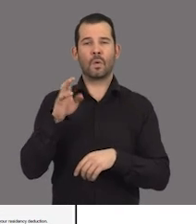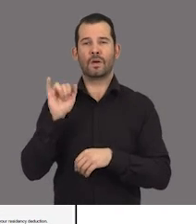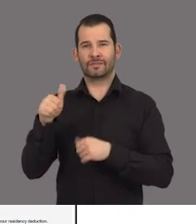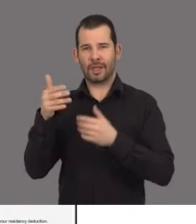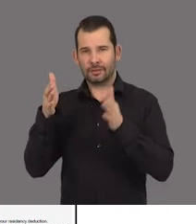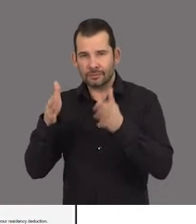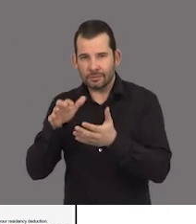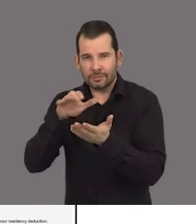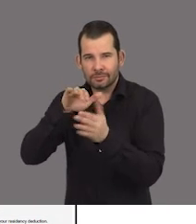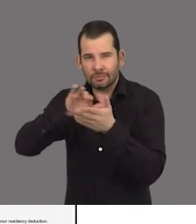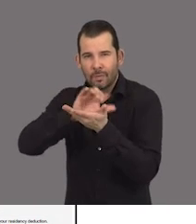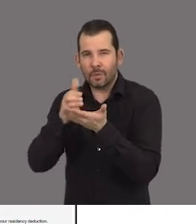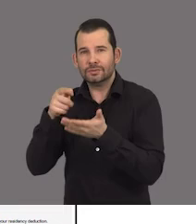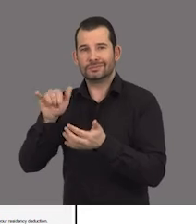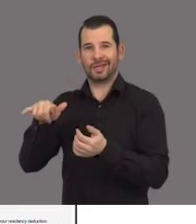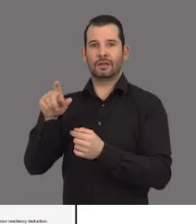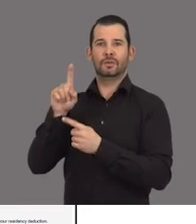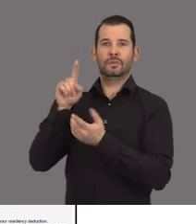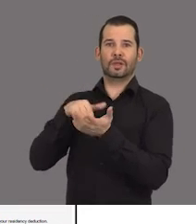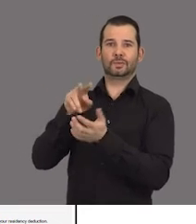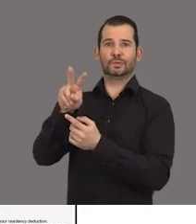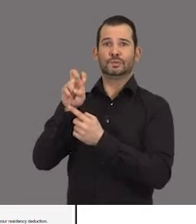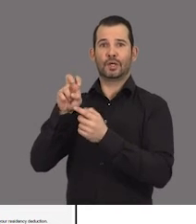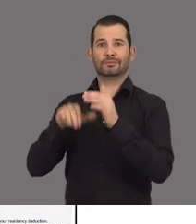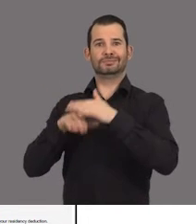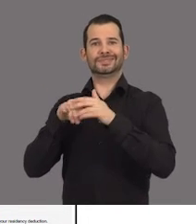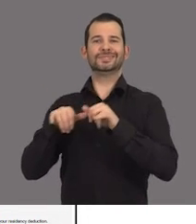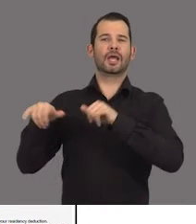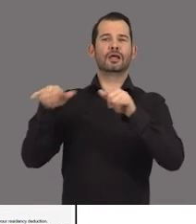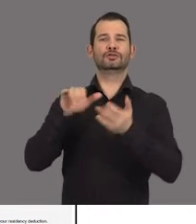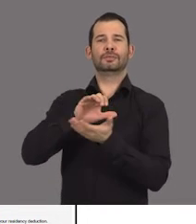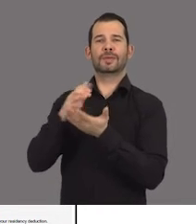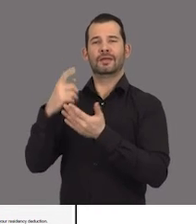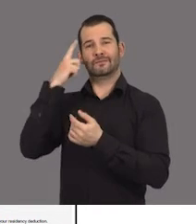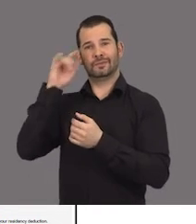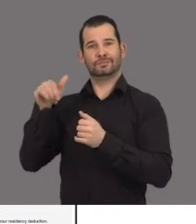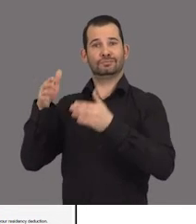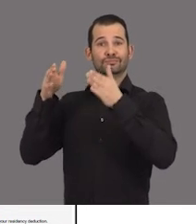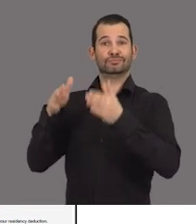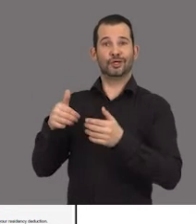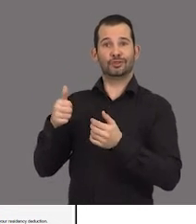$1,200 standard amount for the person travelling allocated for the trip;